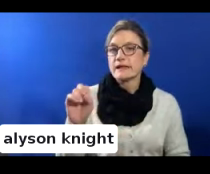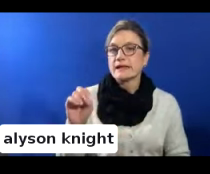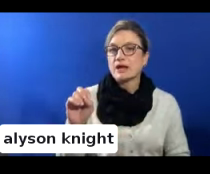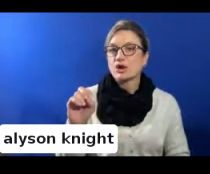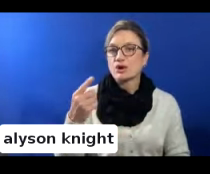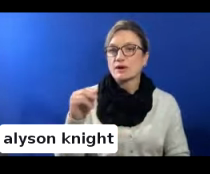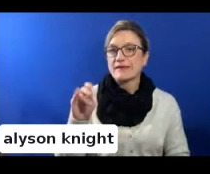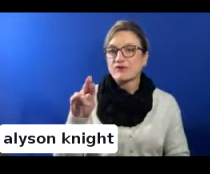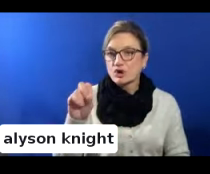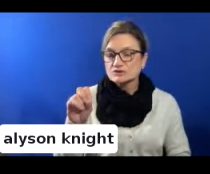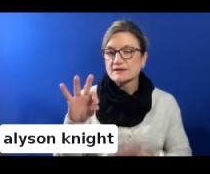of individuals with paralysis.